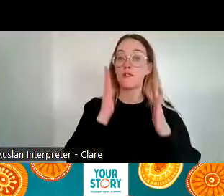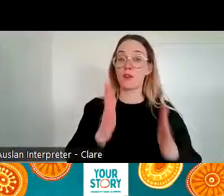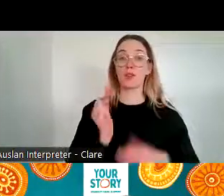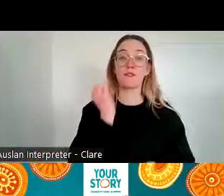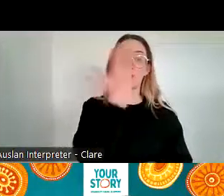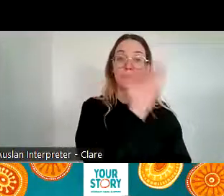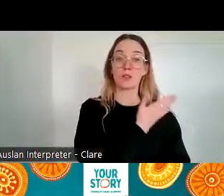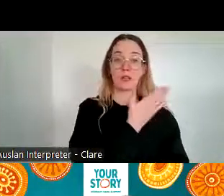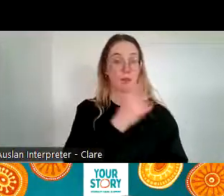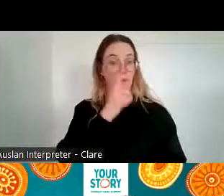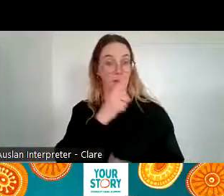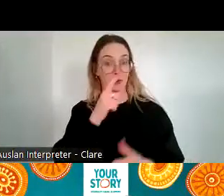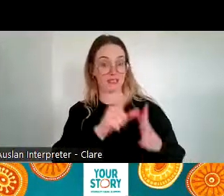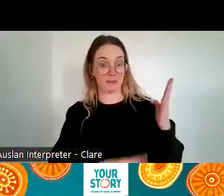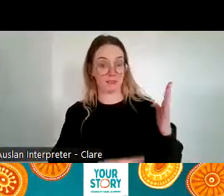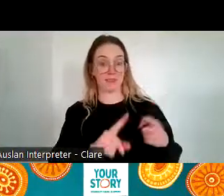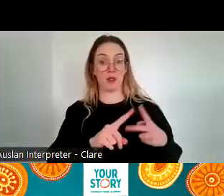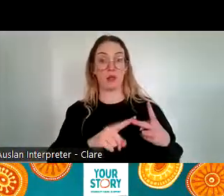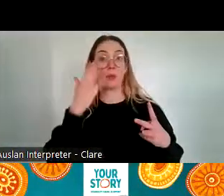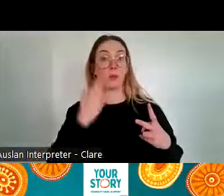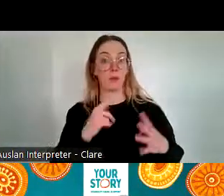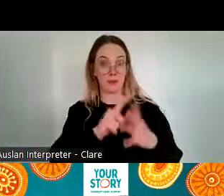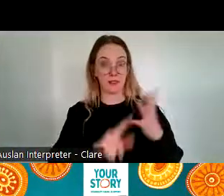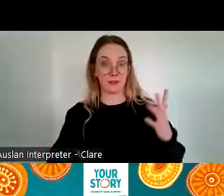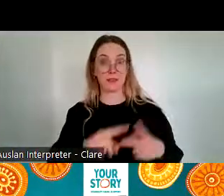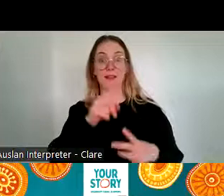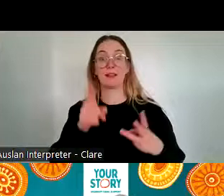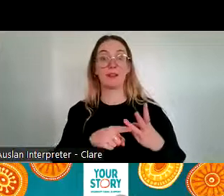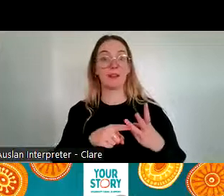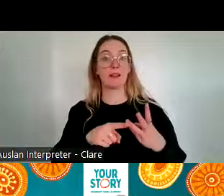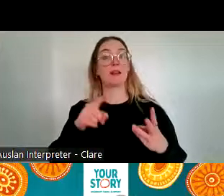women with disability, people with disability from multicultural communities,